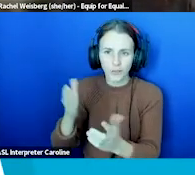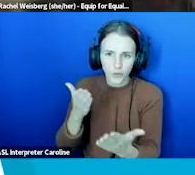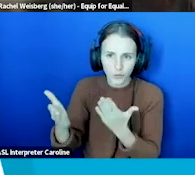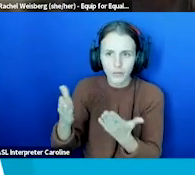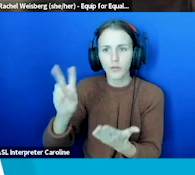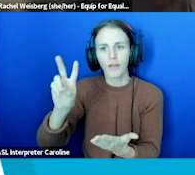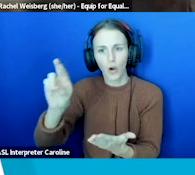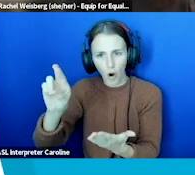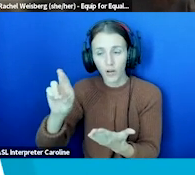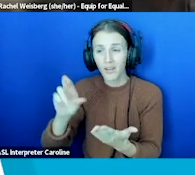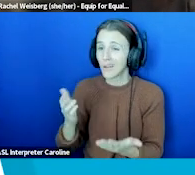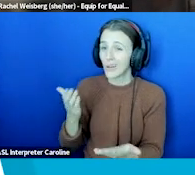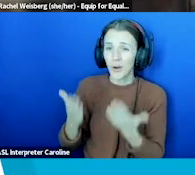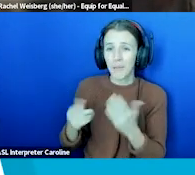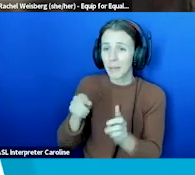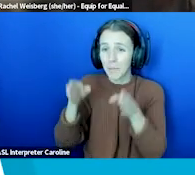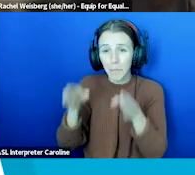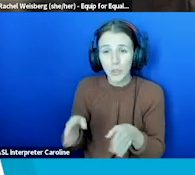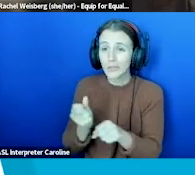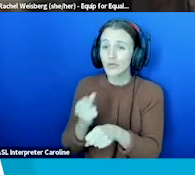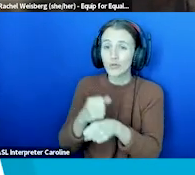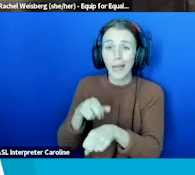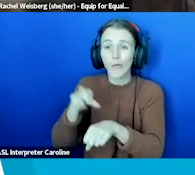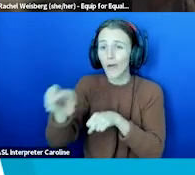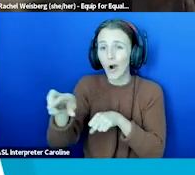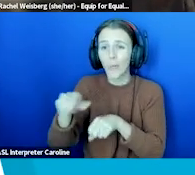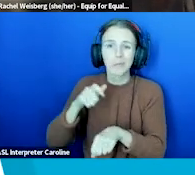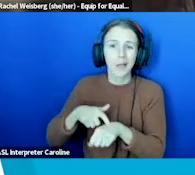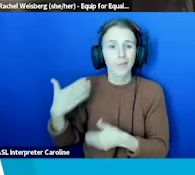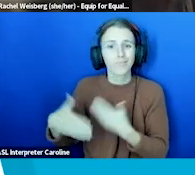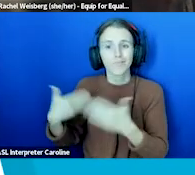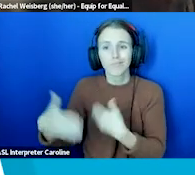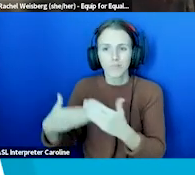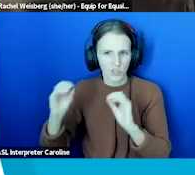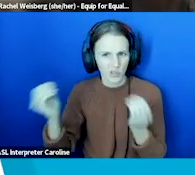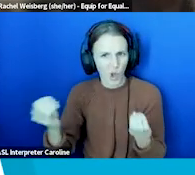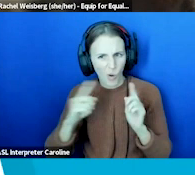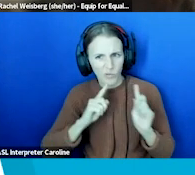BEHIND THE SCENES, AND IF SOMEONE IS TRYING TO OPEN UP A REFERRAL AND MAYBE SOMEONE HAS CREATED A